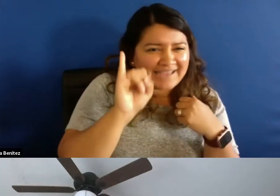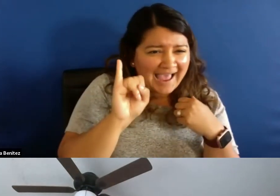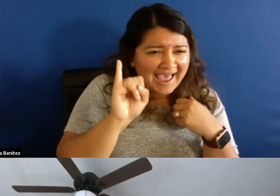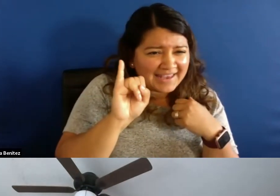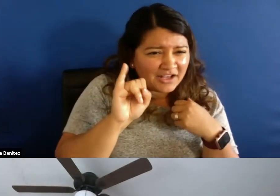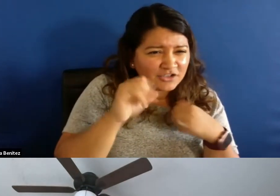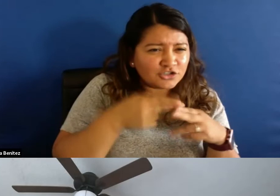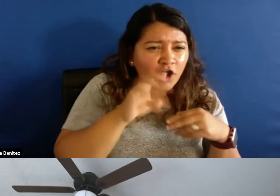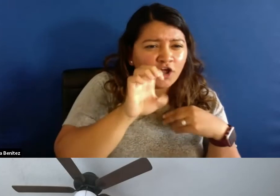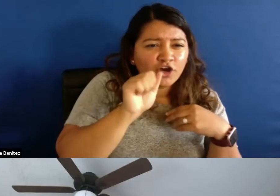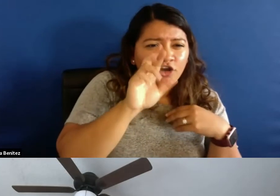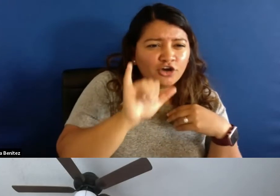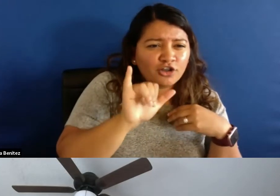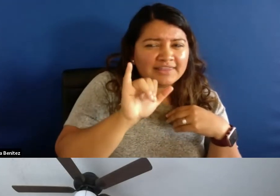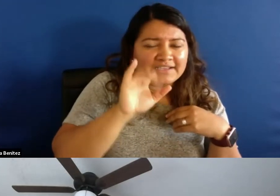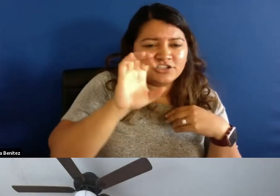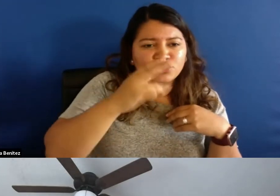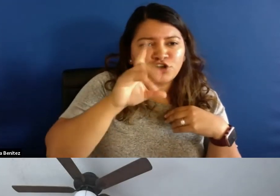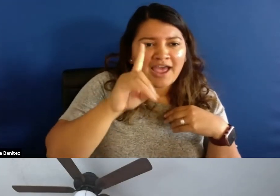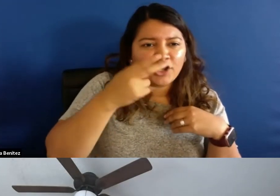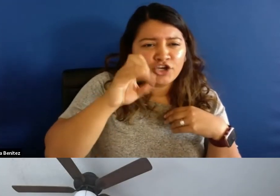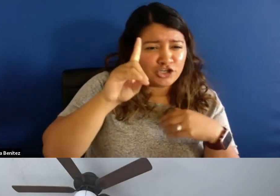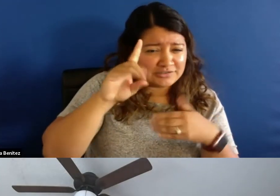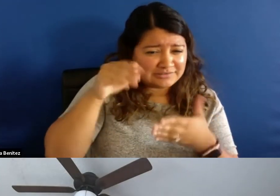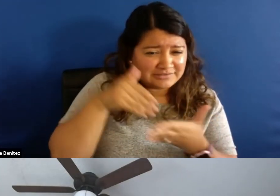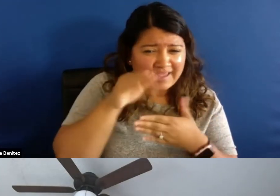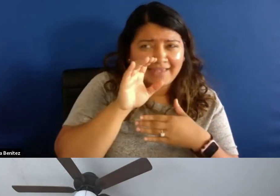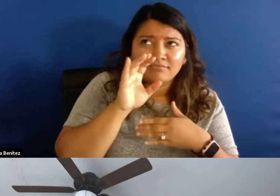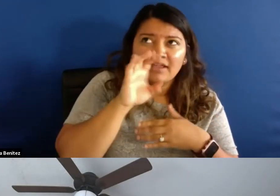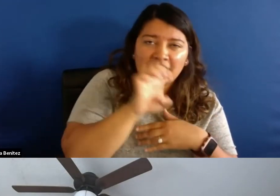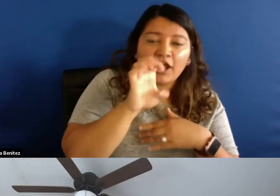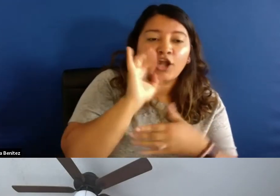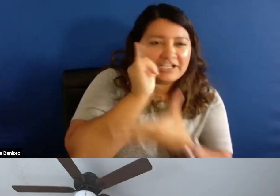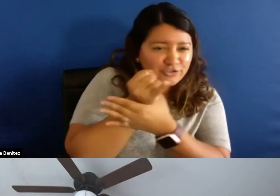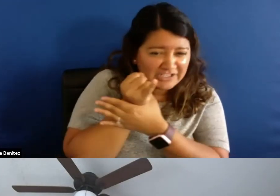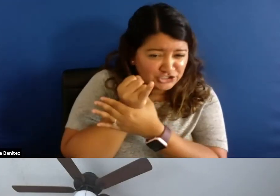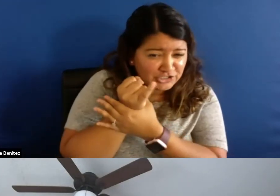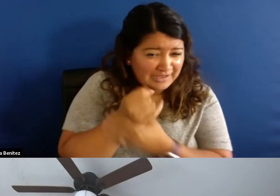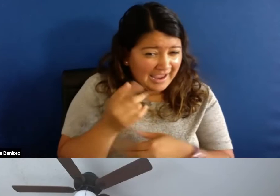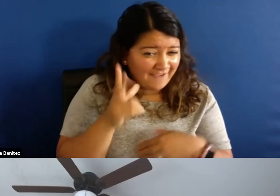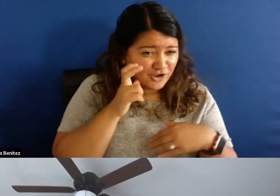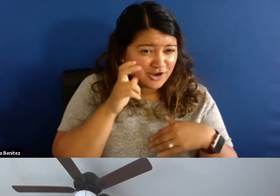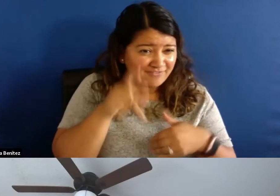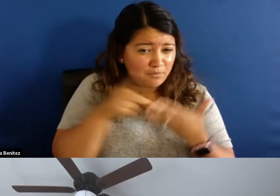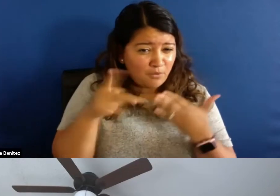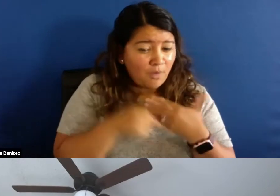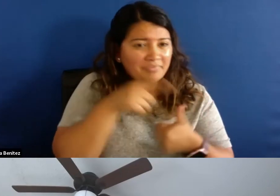It's best to be in touch with ECI, Early Childhood Intervention. Are you aware of that? >> No.